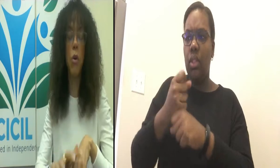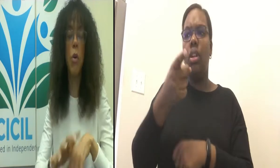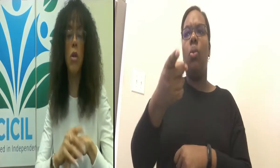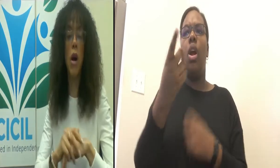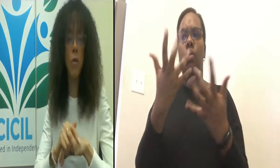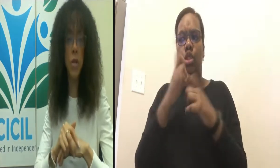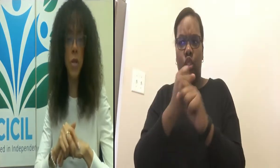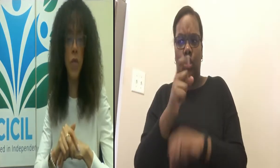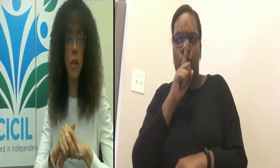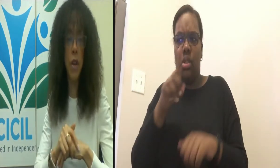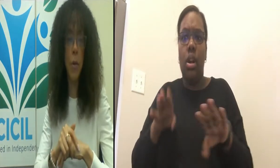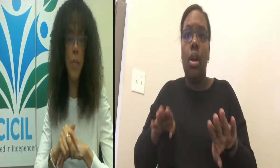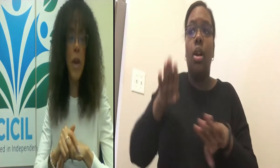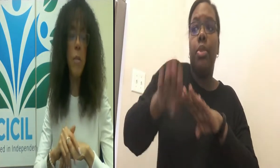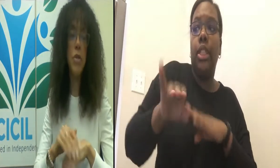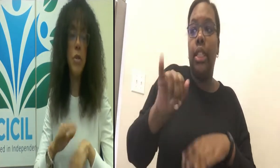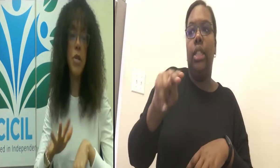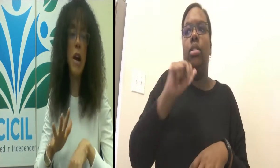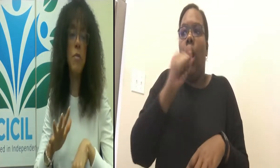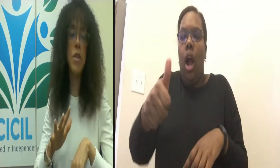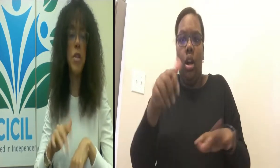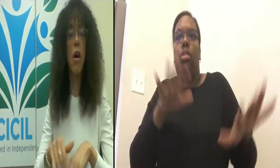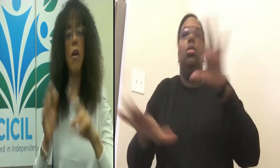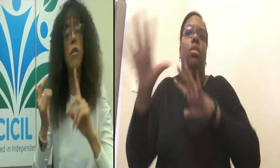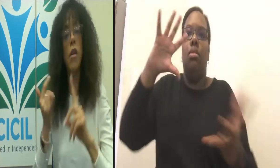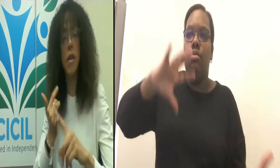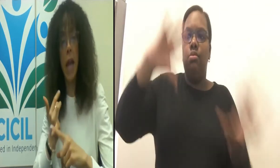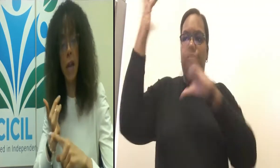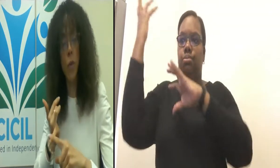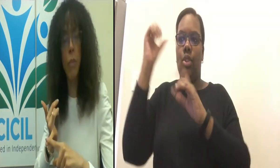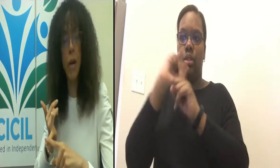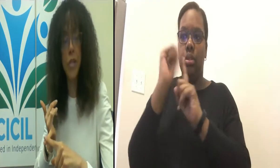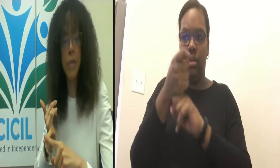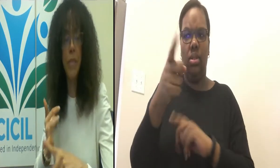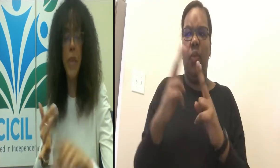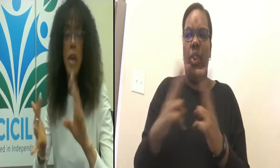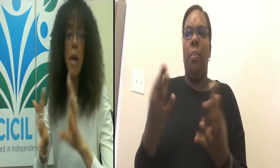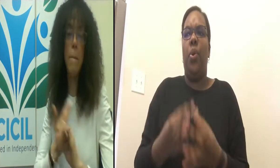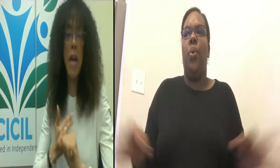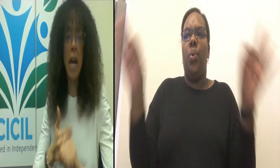then I also offer three examples of them and those also go along with this video